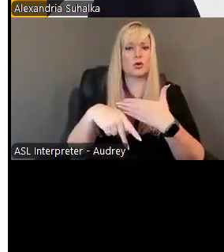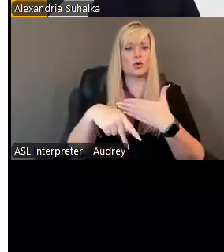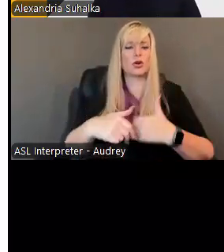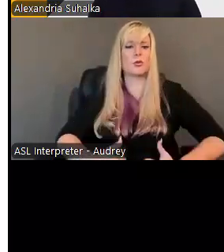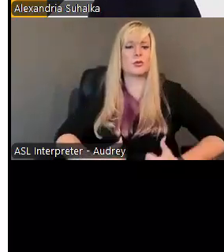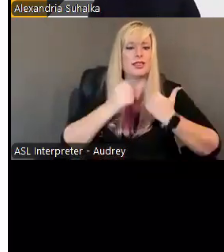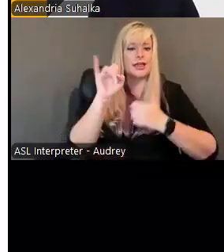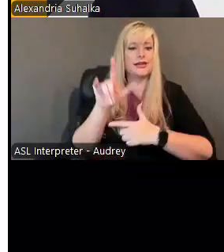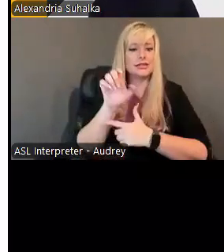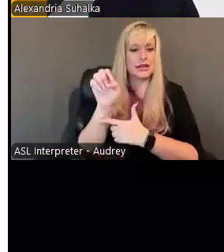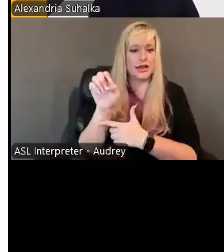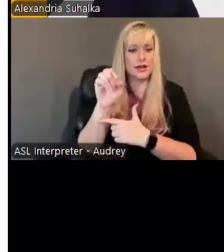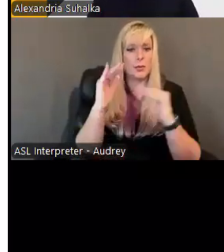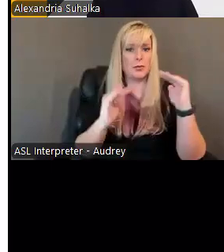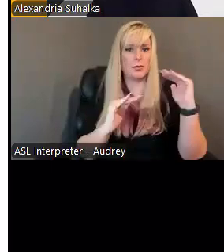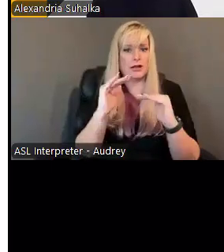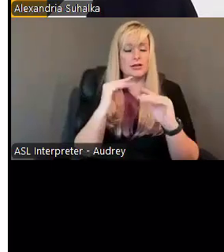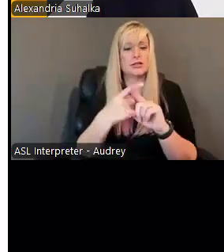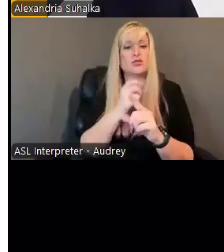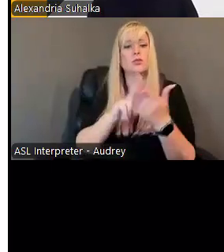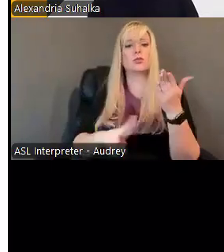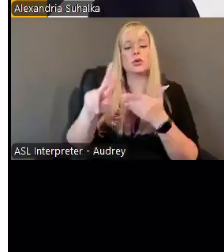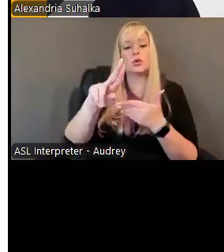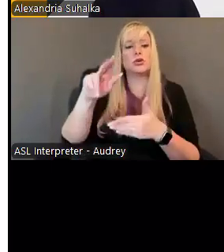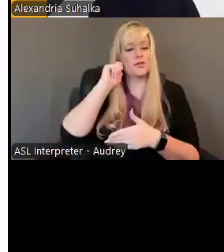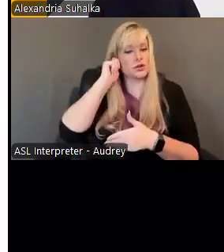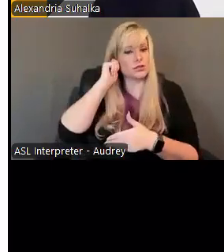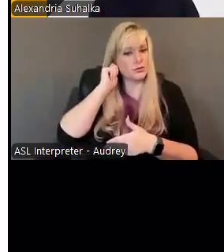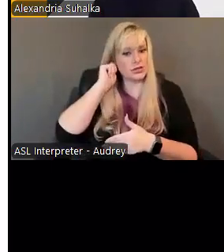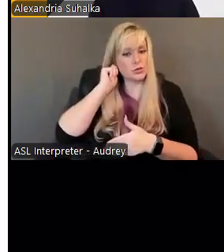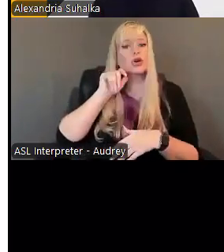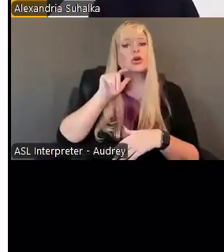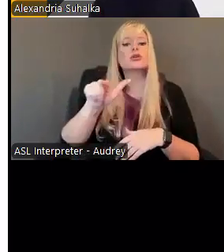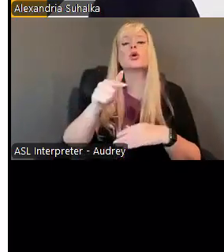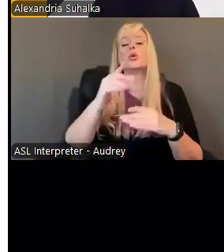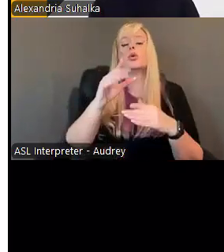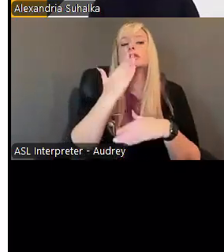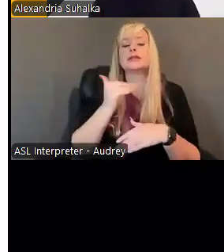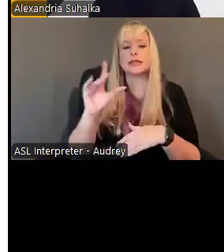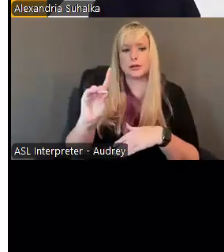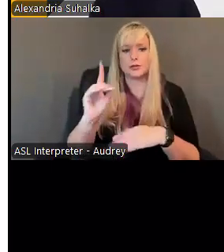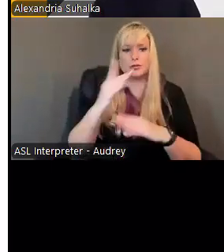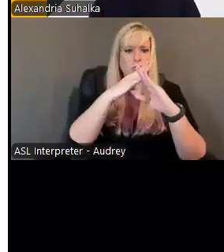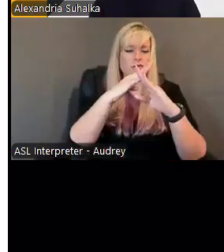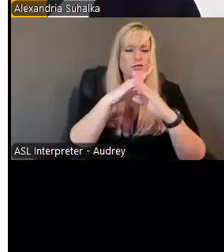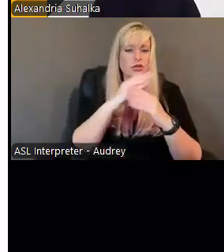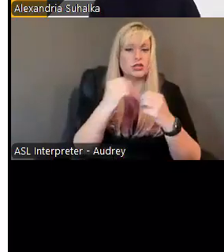is developed from the University of Pittsburgh Diabetes Prevention Support Center. It's a health